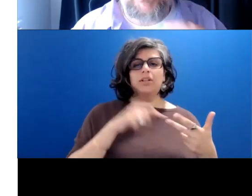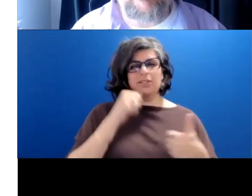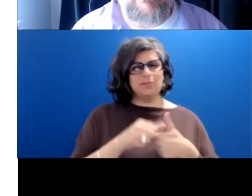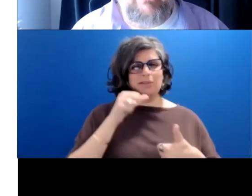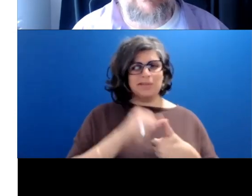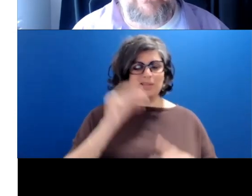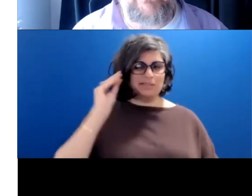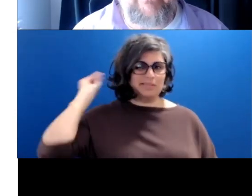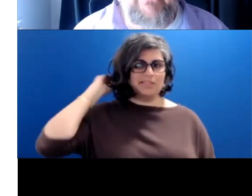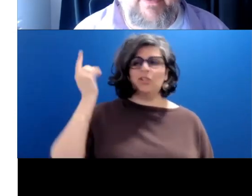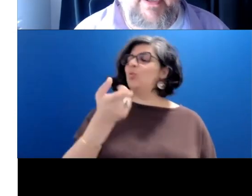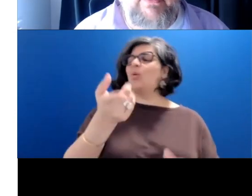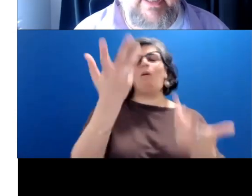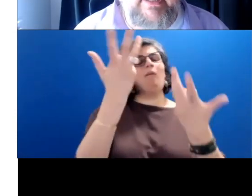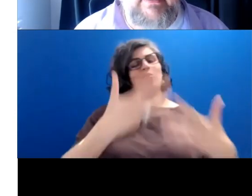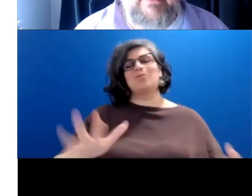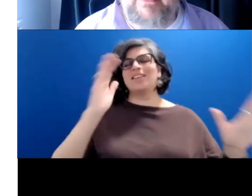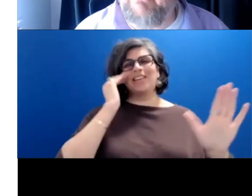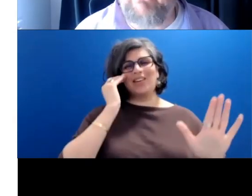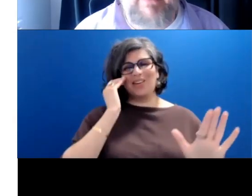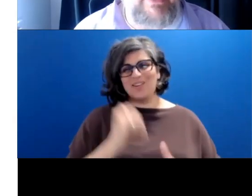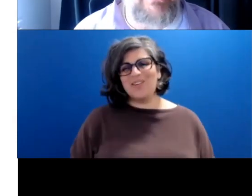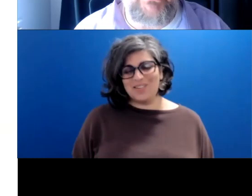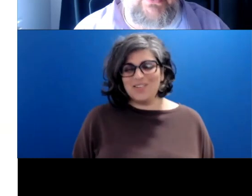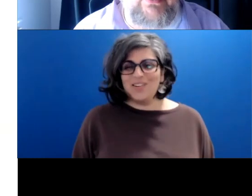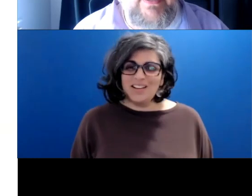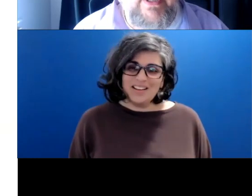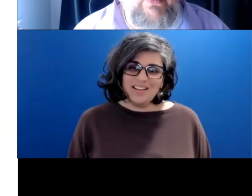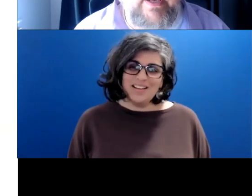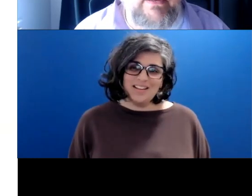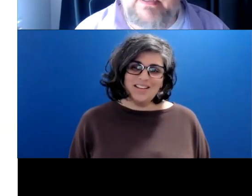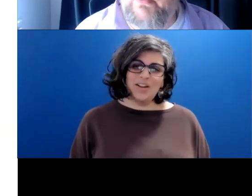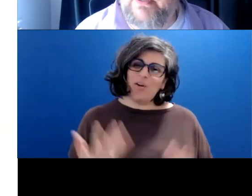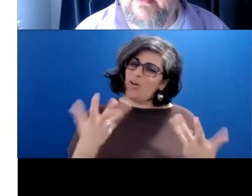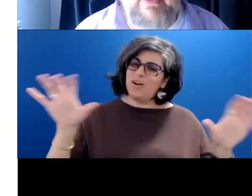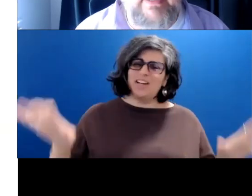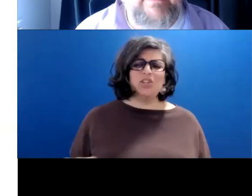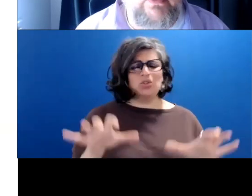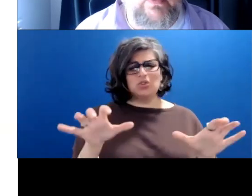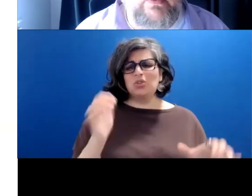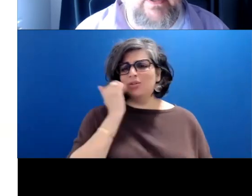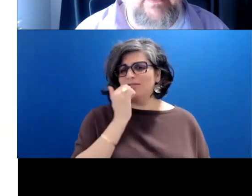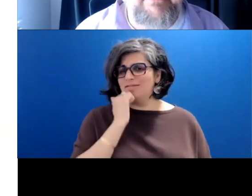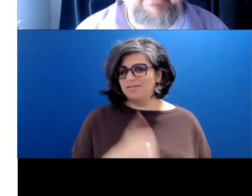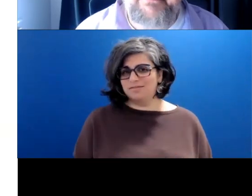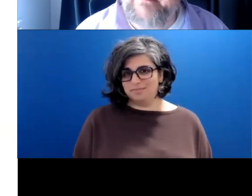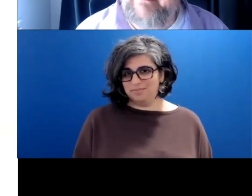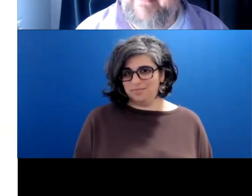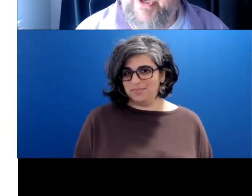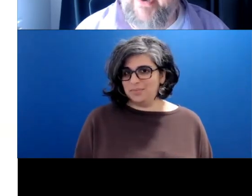I'm sure all of you have thought about and do regularly with the clients that you work with.